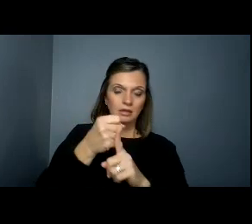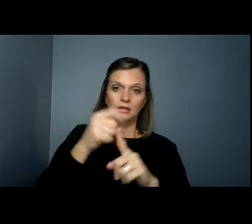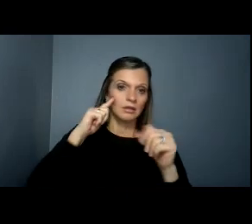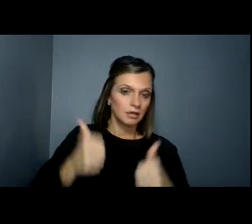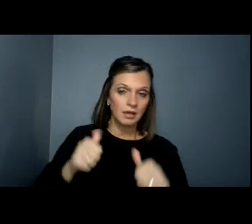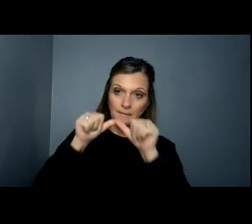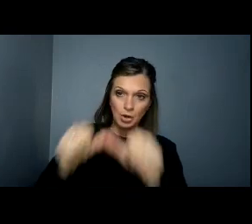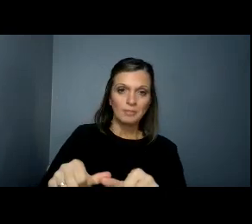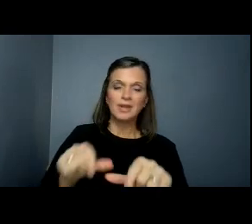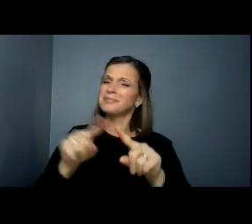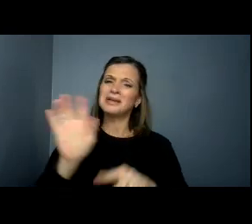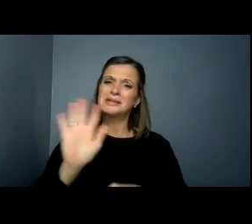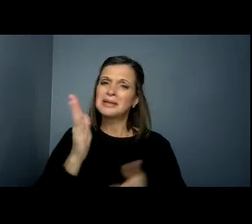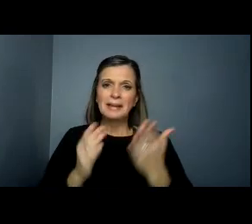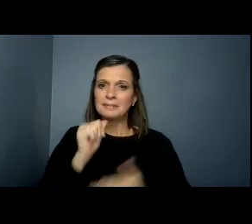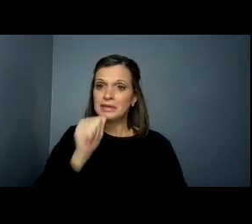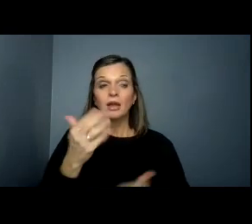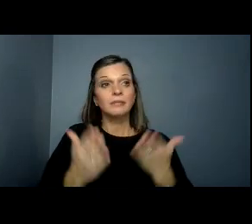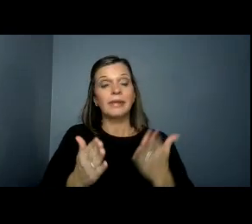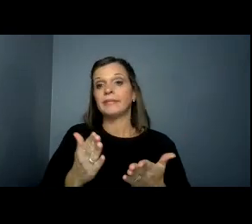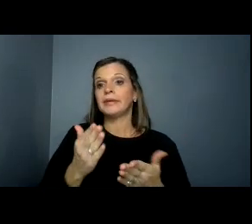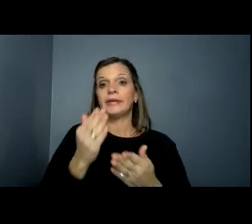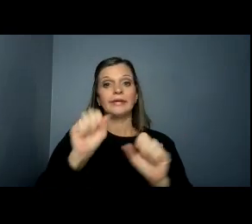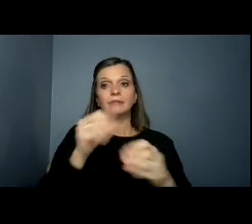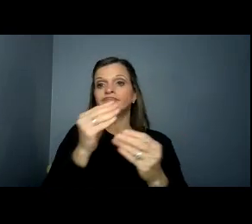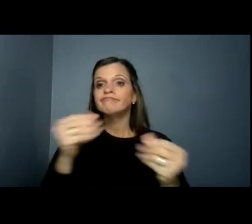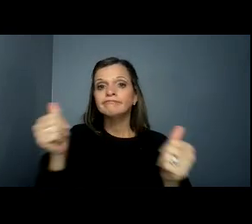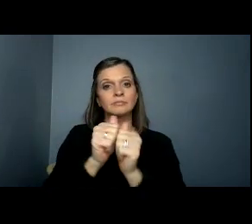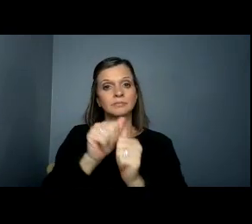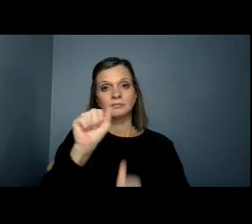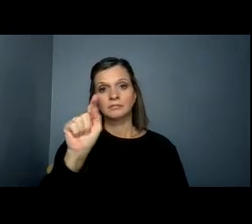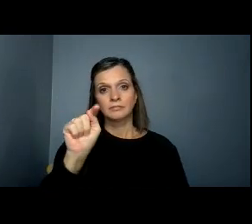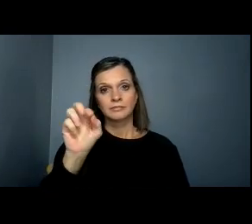They need to be on steroids or or some type of a medical treatment and.